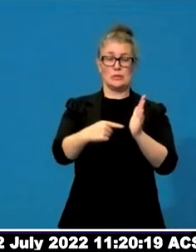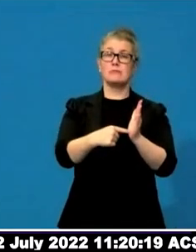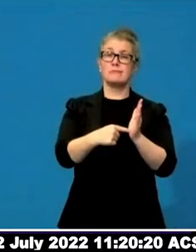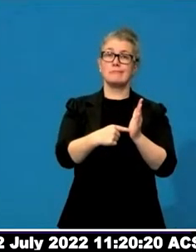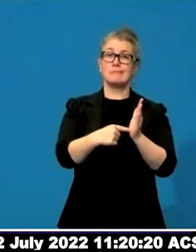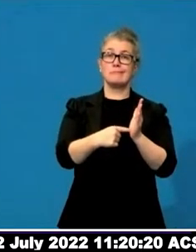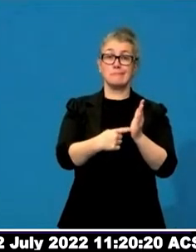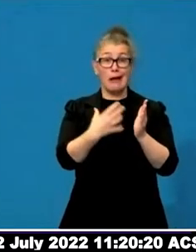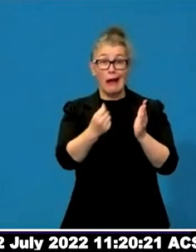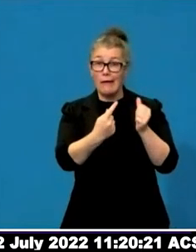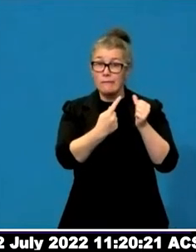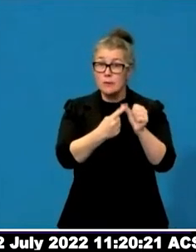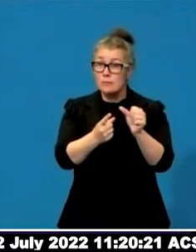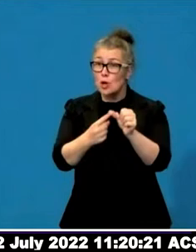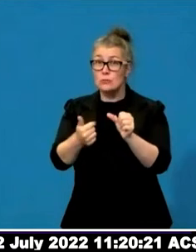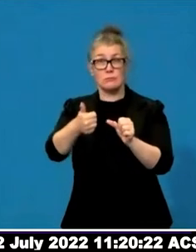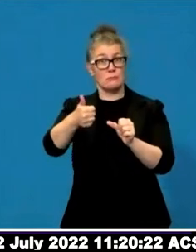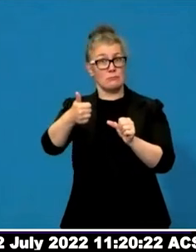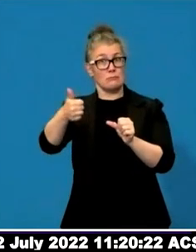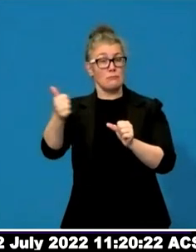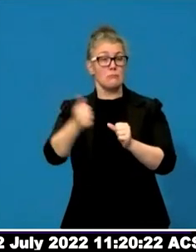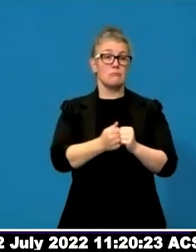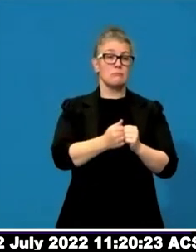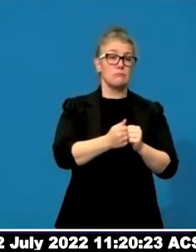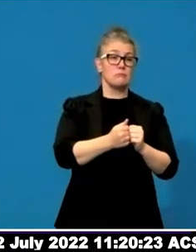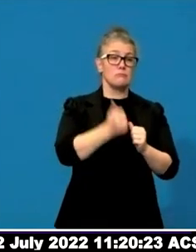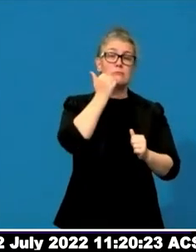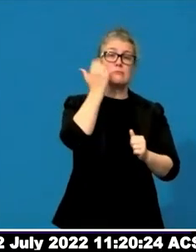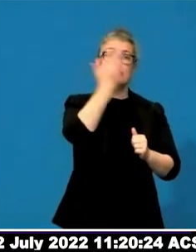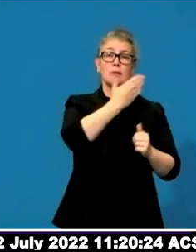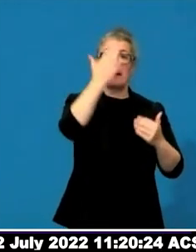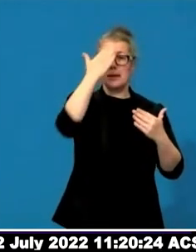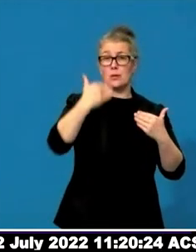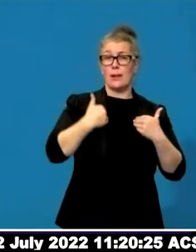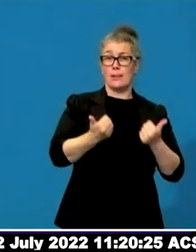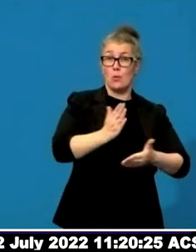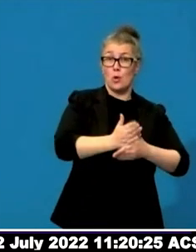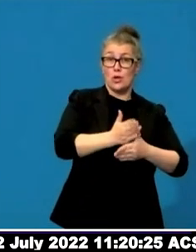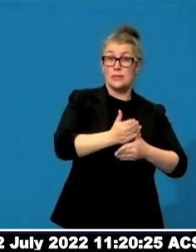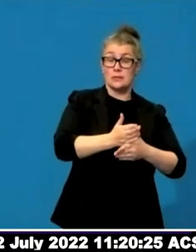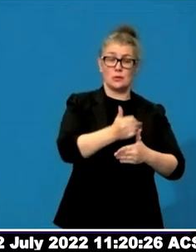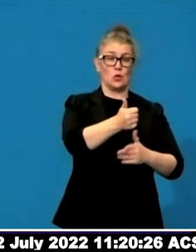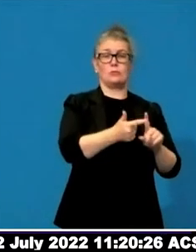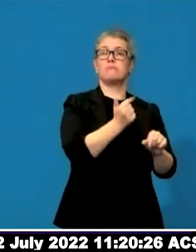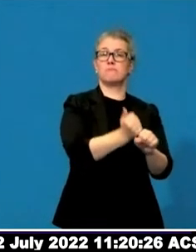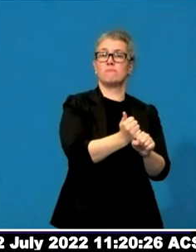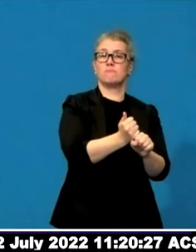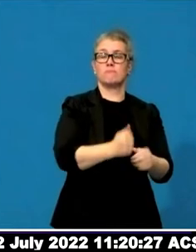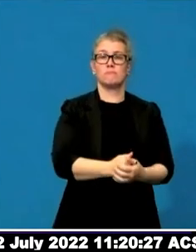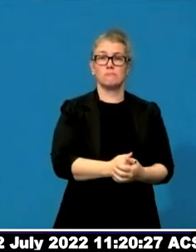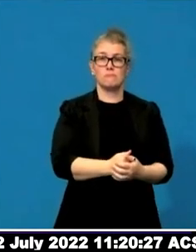So Aboriginal mental health workers are a good example where Aboriginal people